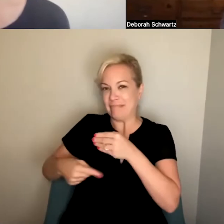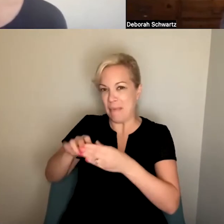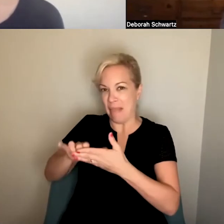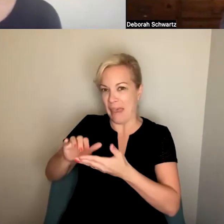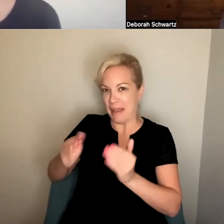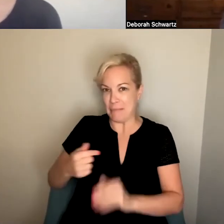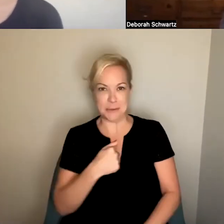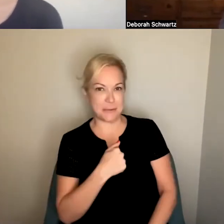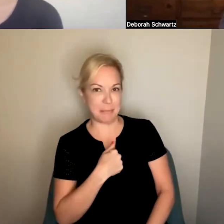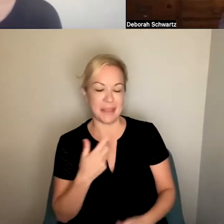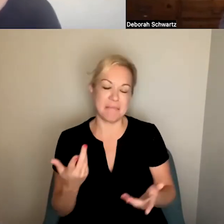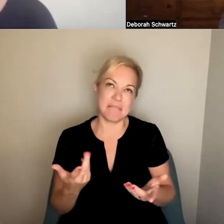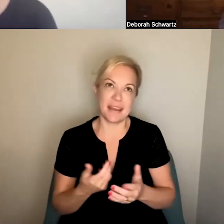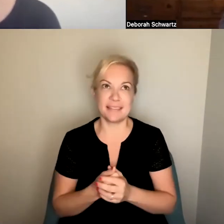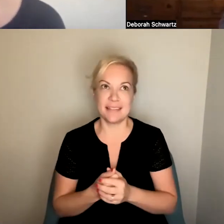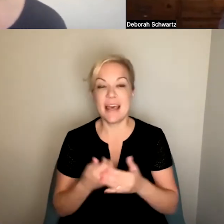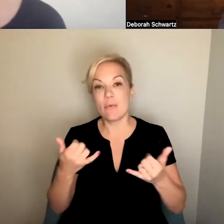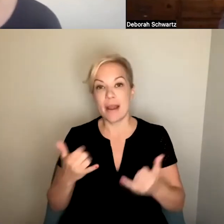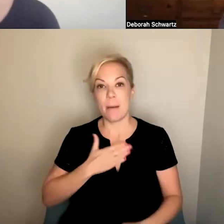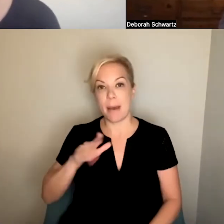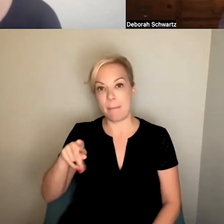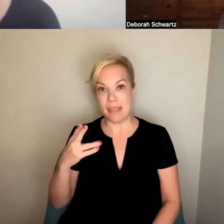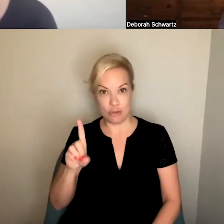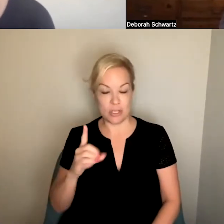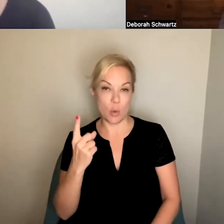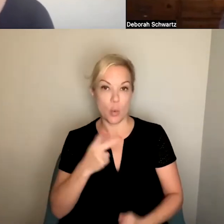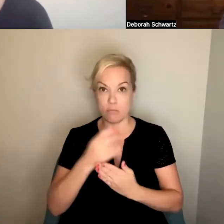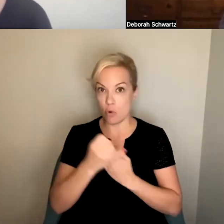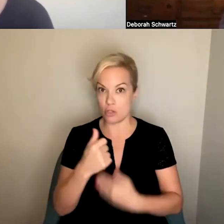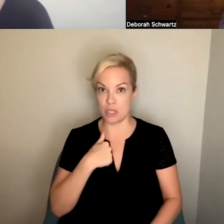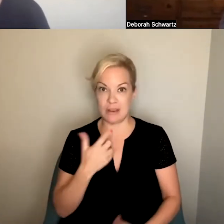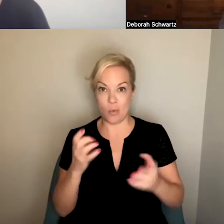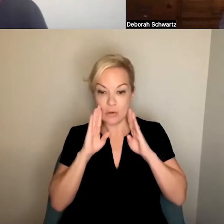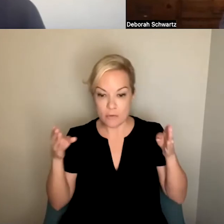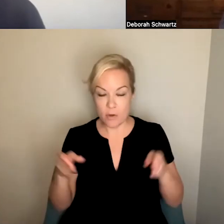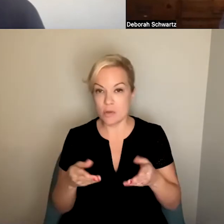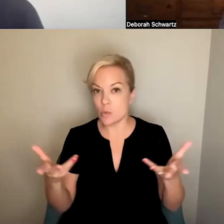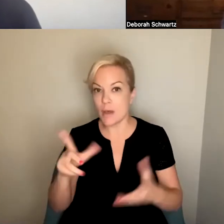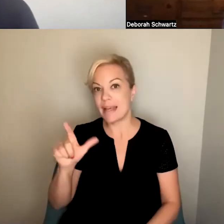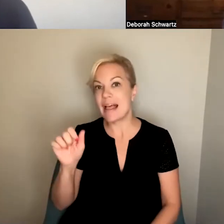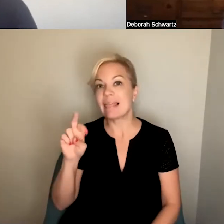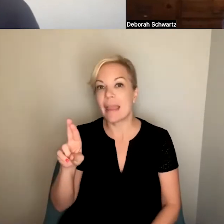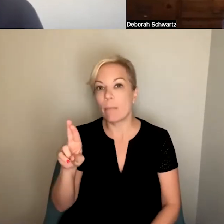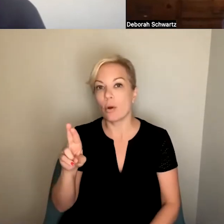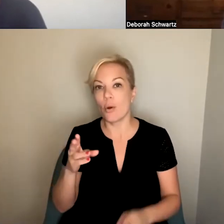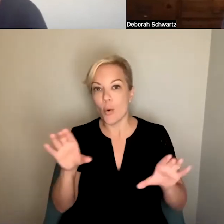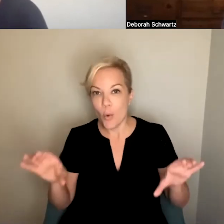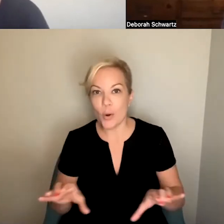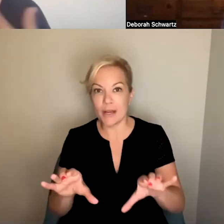you know, I- with my PhD the project I applied to work on is sort of a history of labor organizing in the art world Fabulous